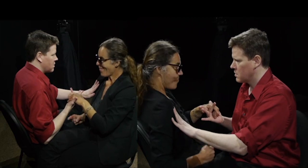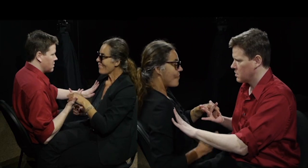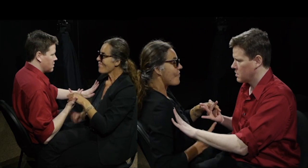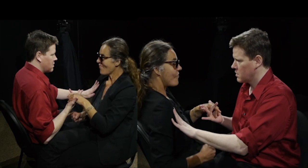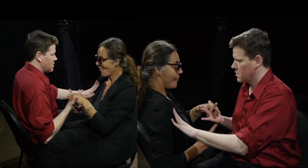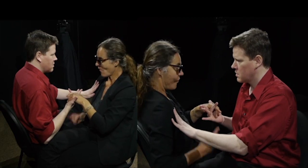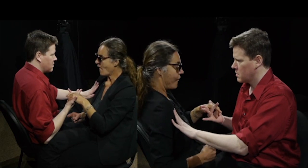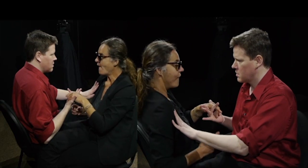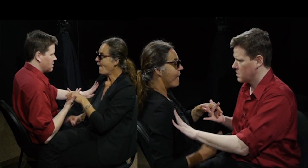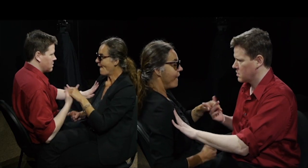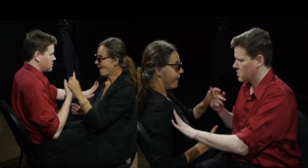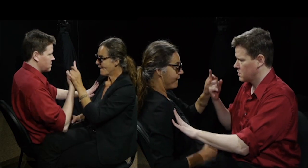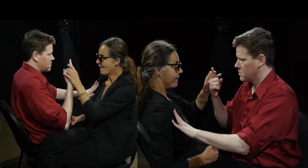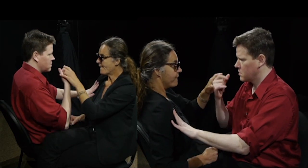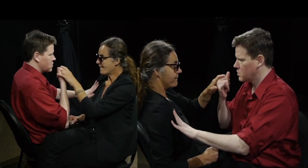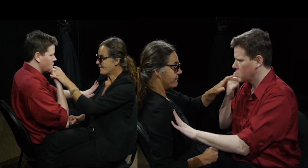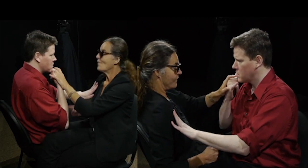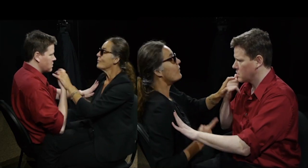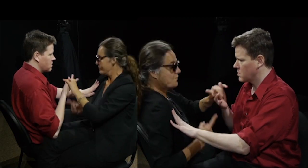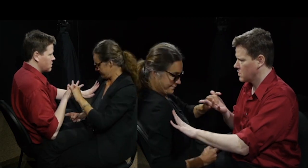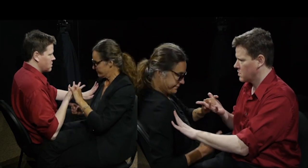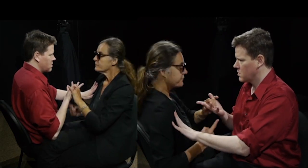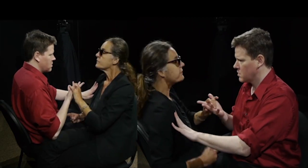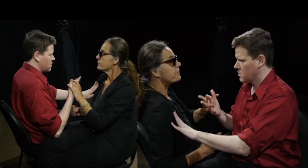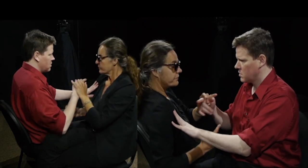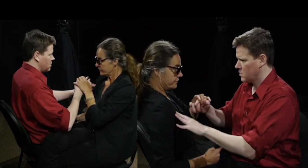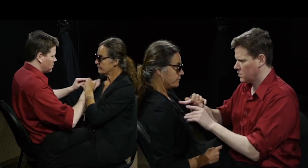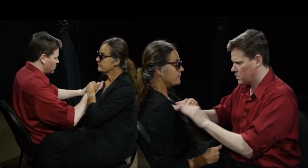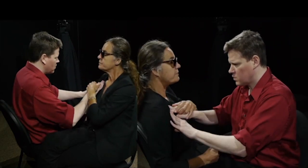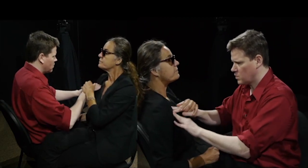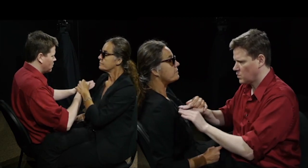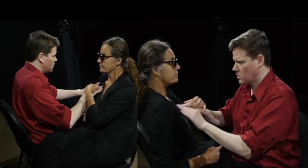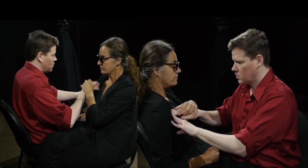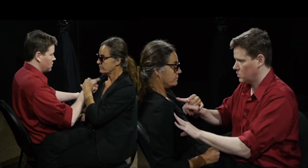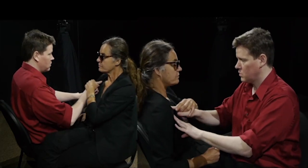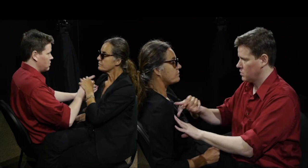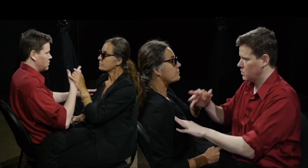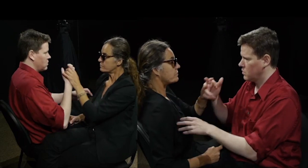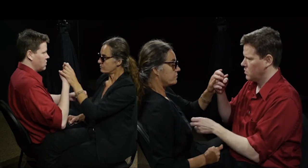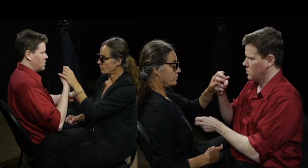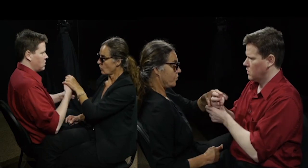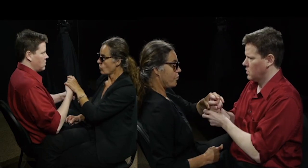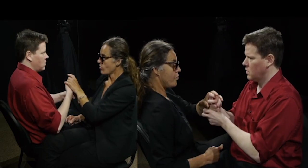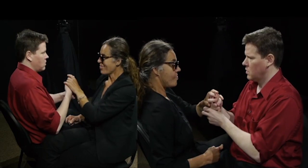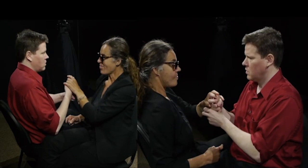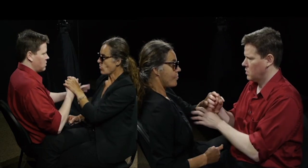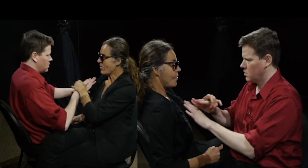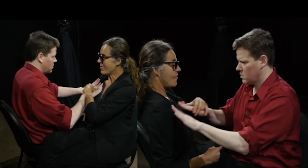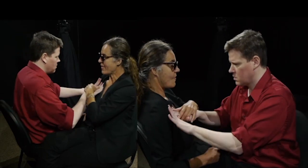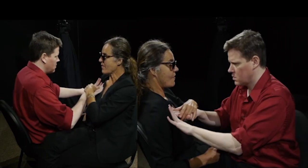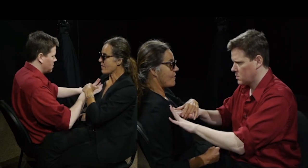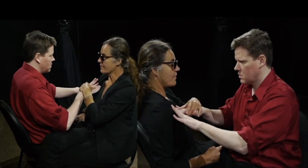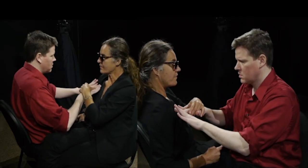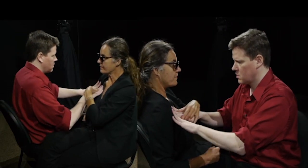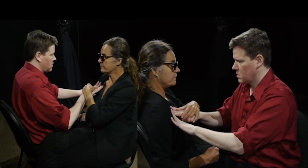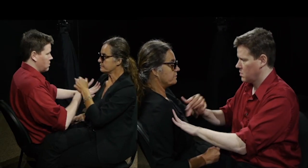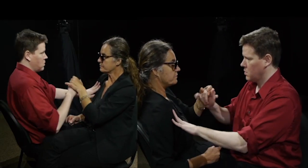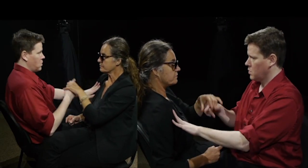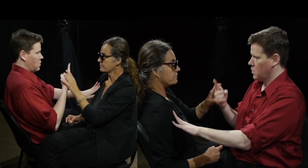have the same access to natural models. Clearly, there is something fundamentally wrong here. This ingrained error is not going to be easy to correct.